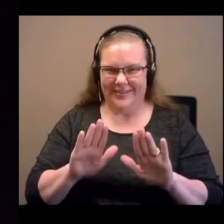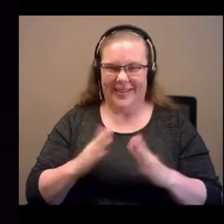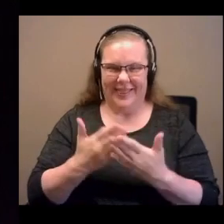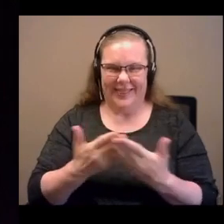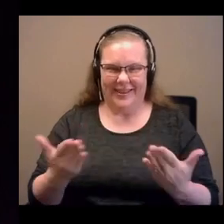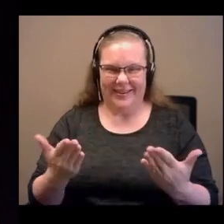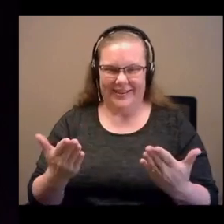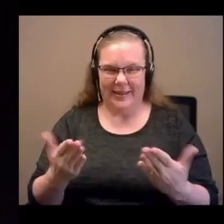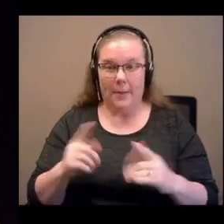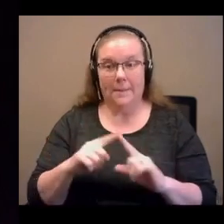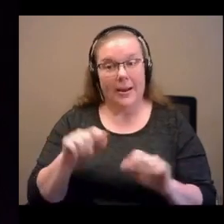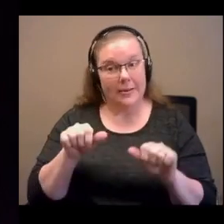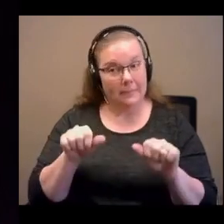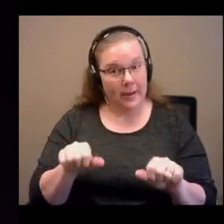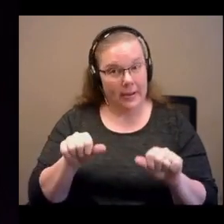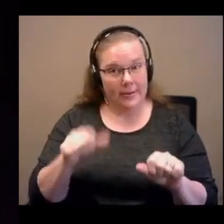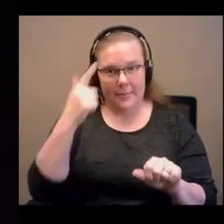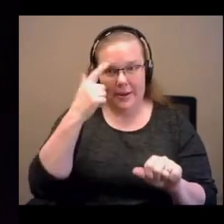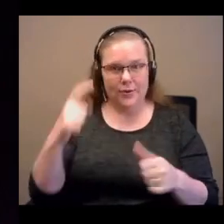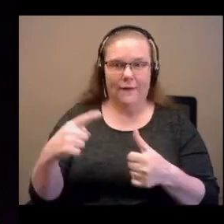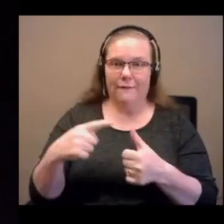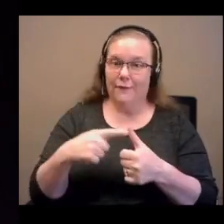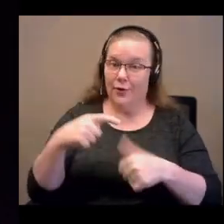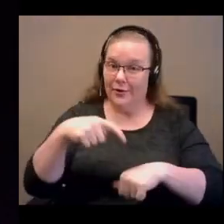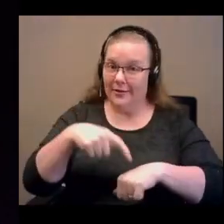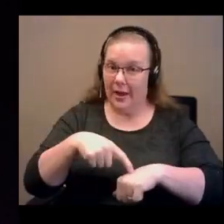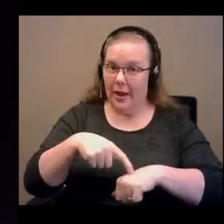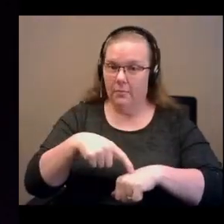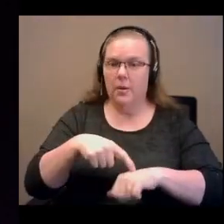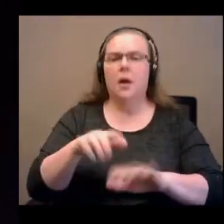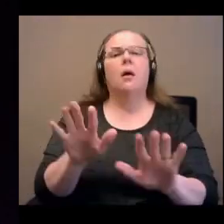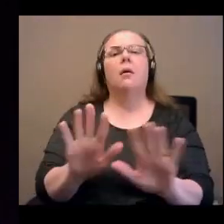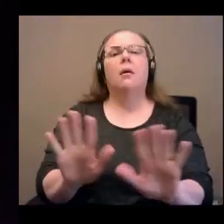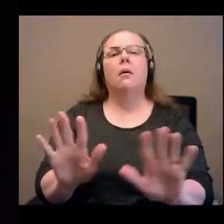it’s possible, because it’s your first time, you may not know that…but this is like Simon Says. I